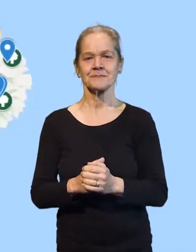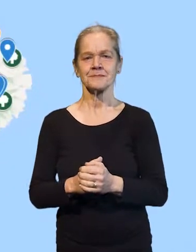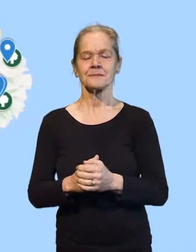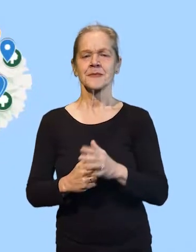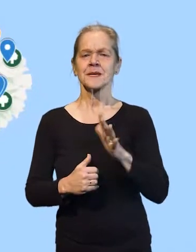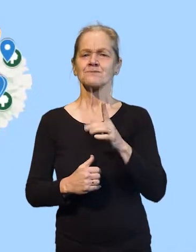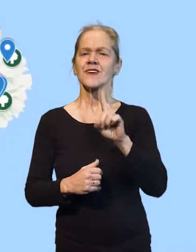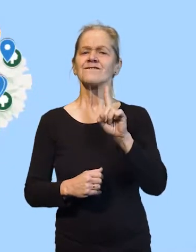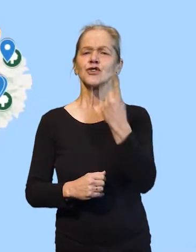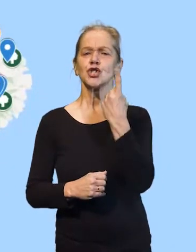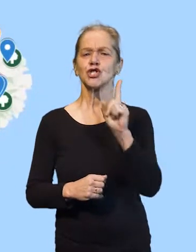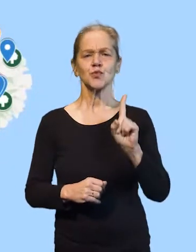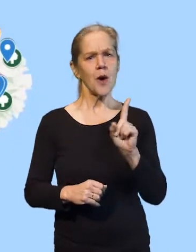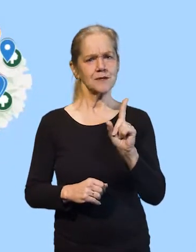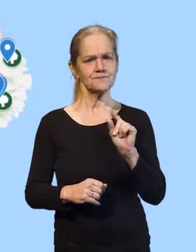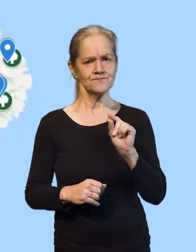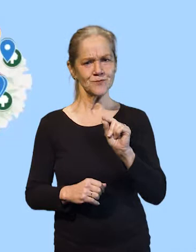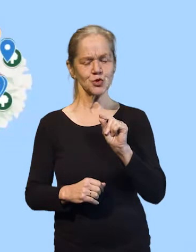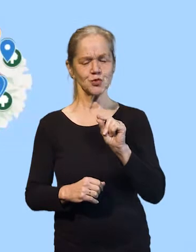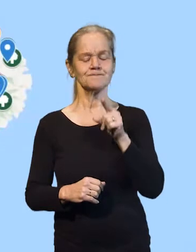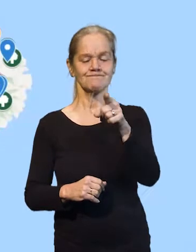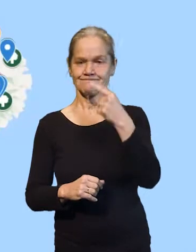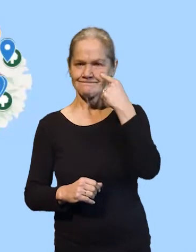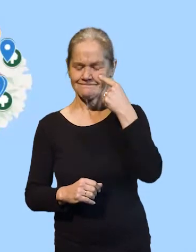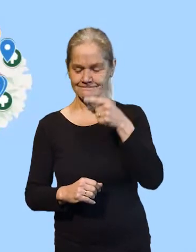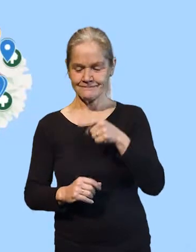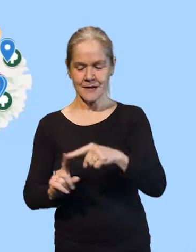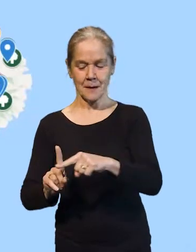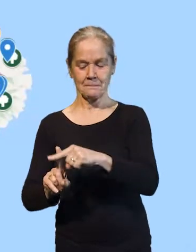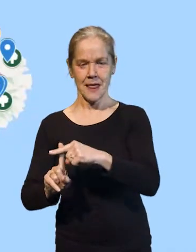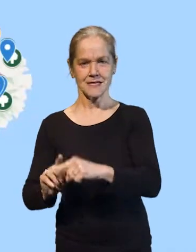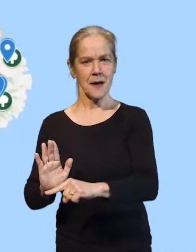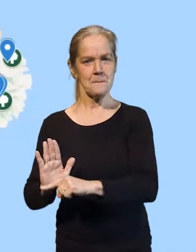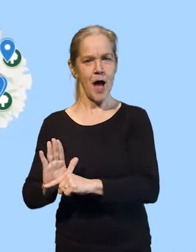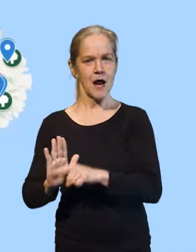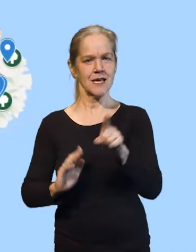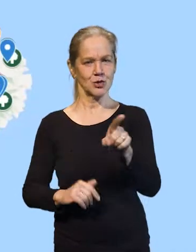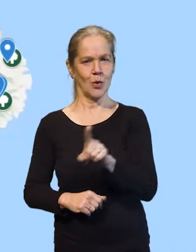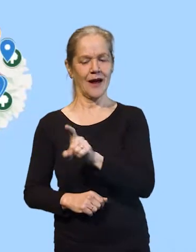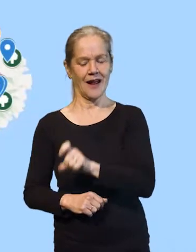What we might want to do first is to zoom in to where you live. So you can do that by using the little plus and minus